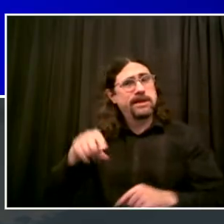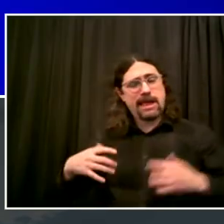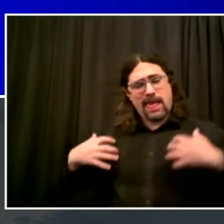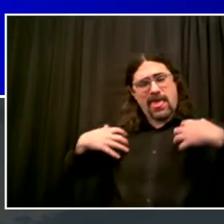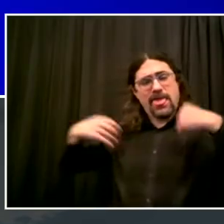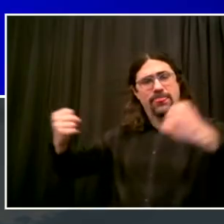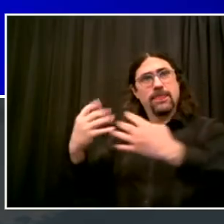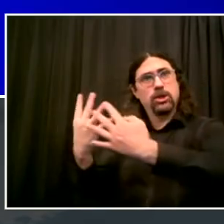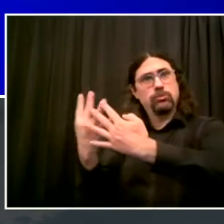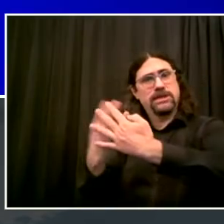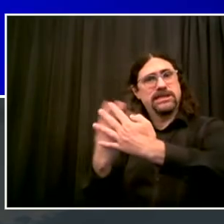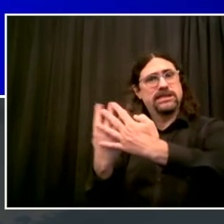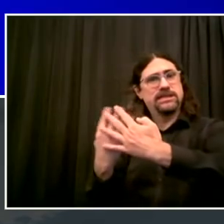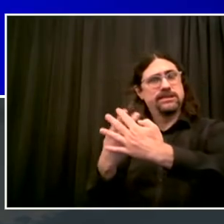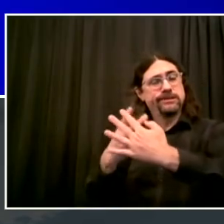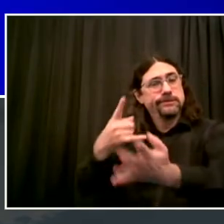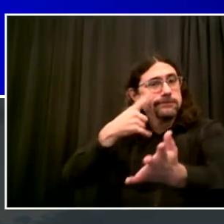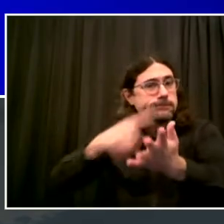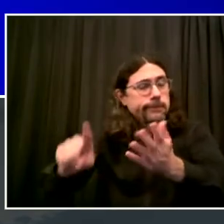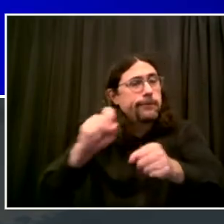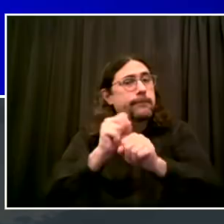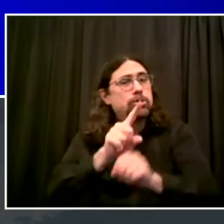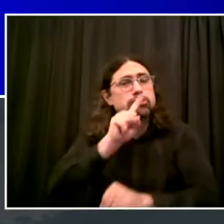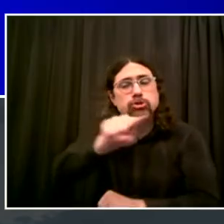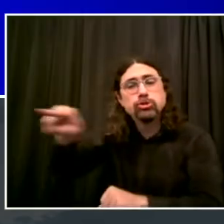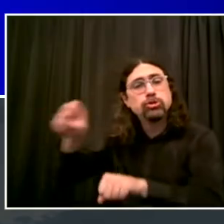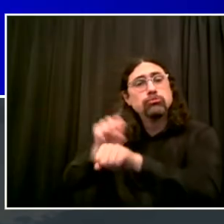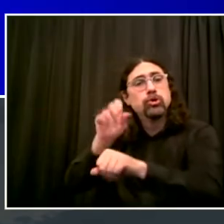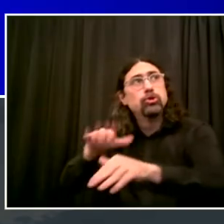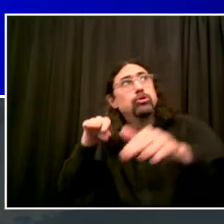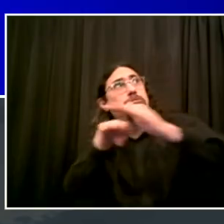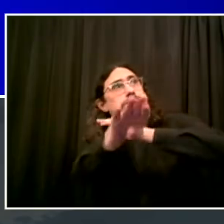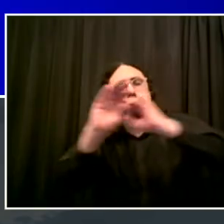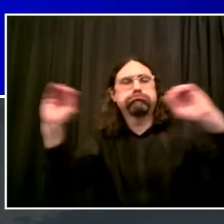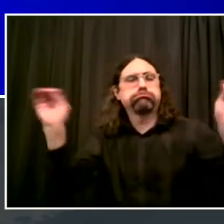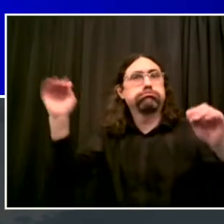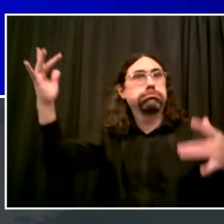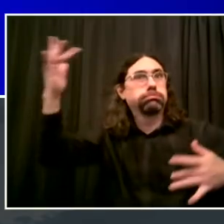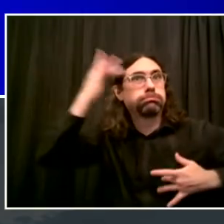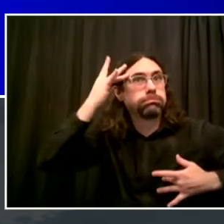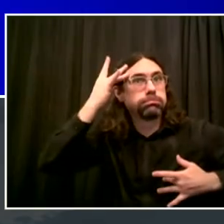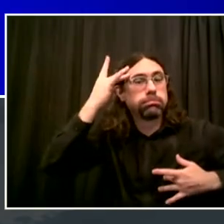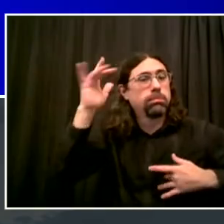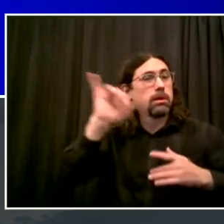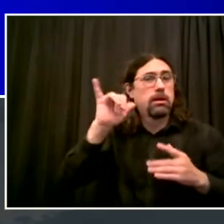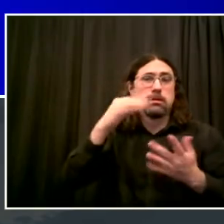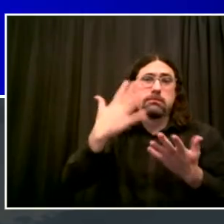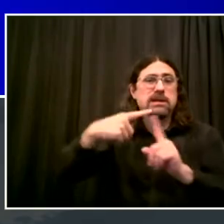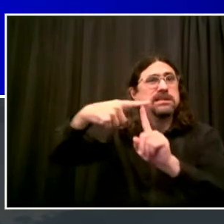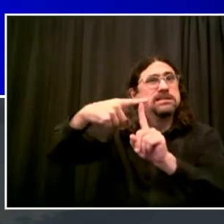IS IMPORTANT. EVERY DAY ERTHE HAS TO BE